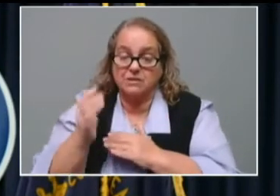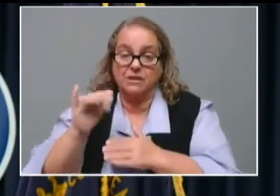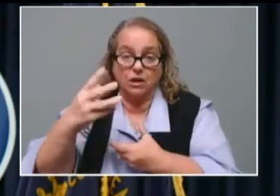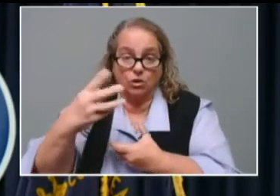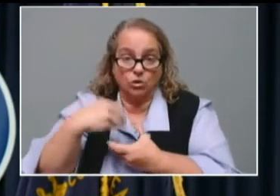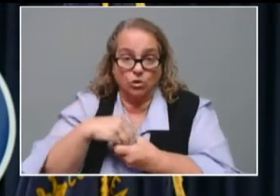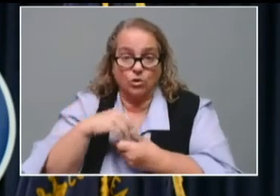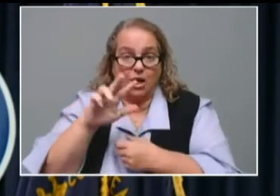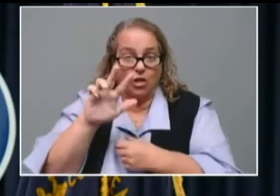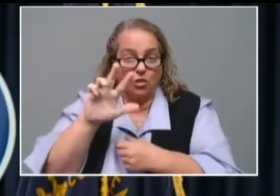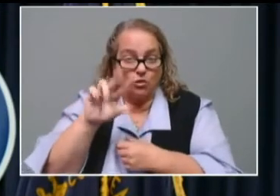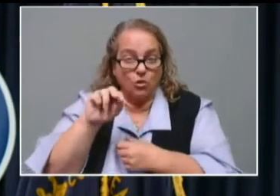woman from Fayette County.